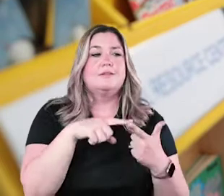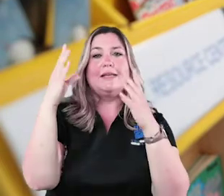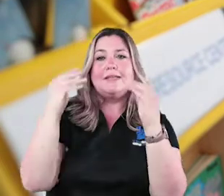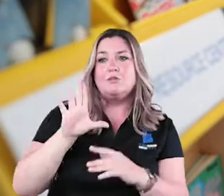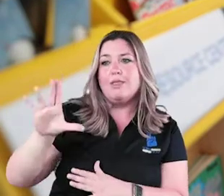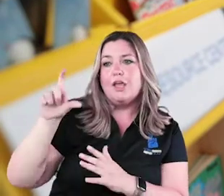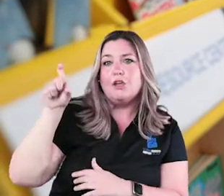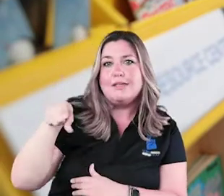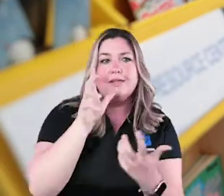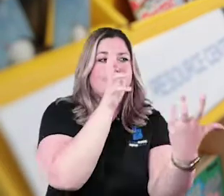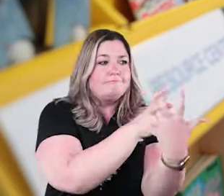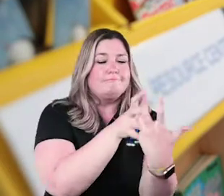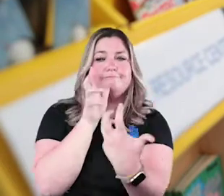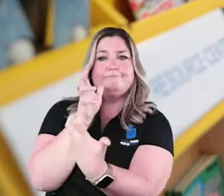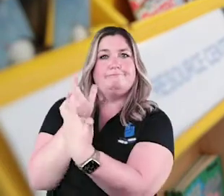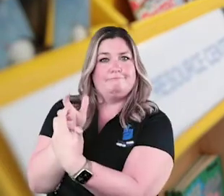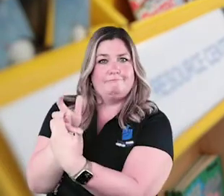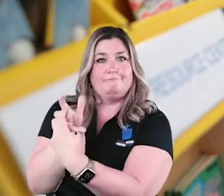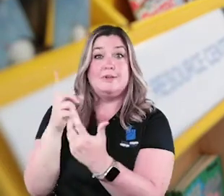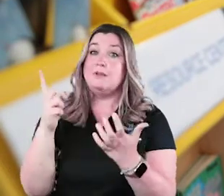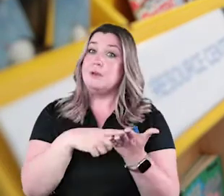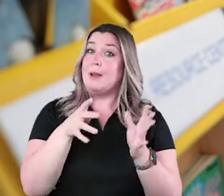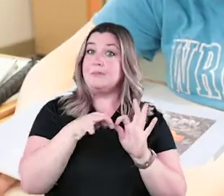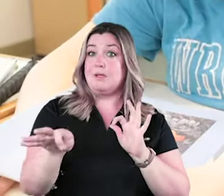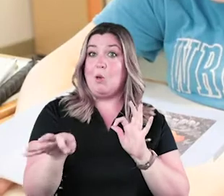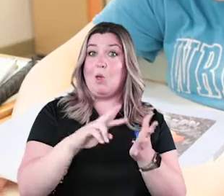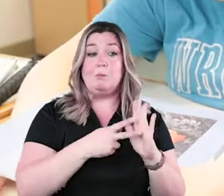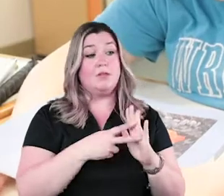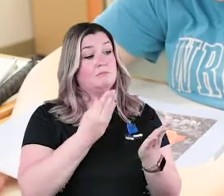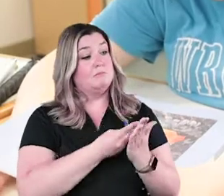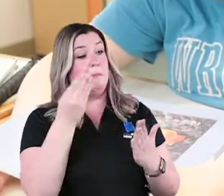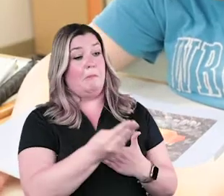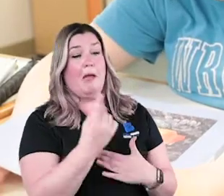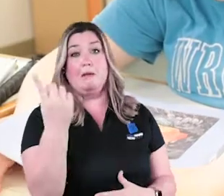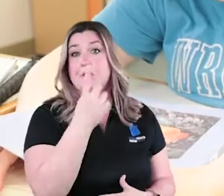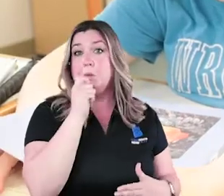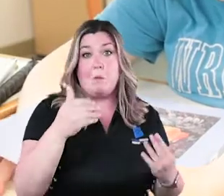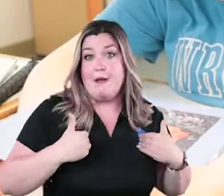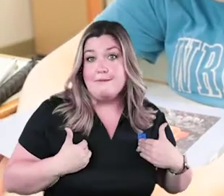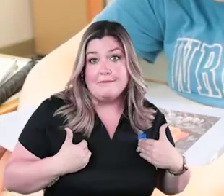ERC responsive to our students needs and to our teachers needs. And sometimes that's really